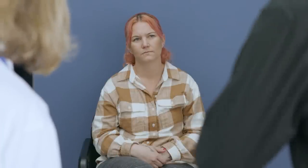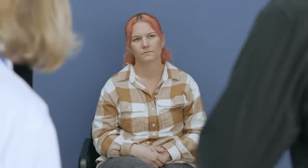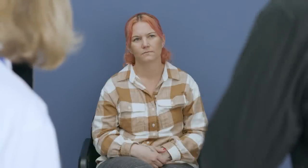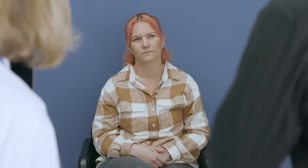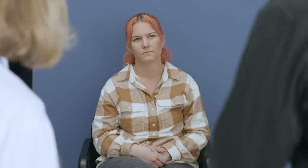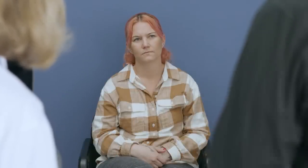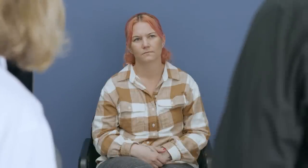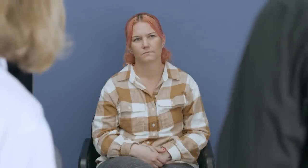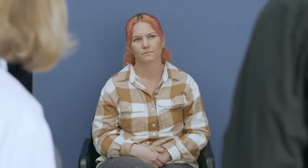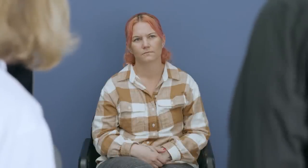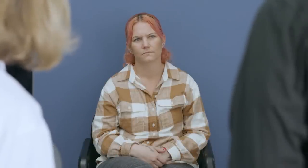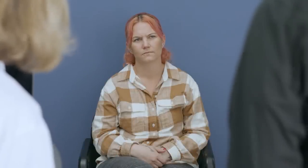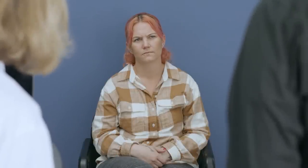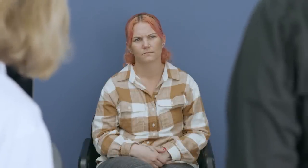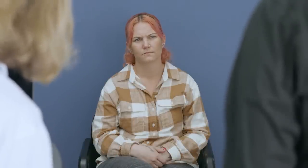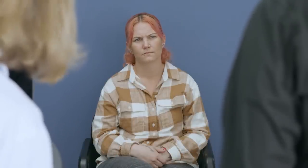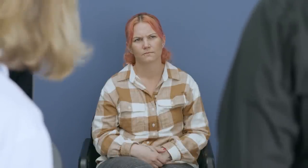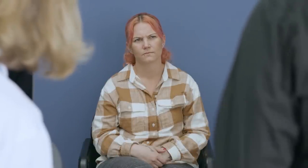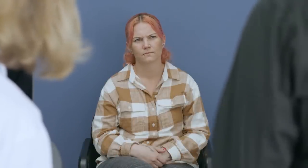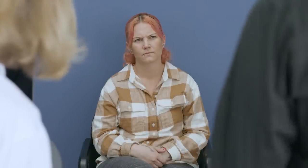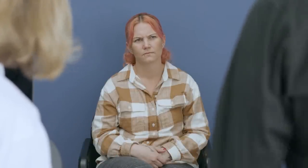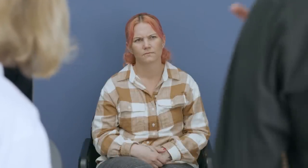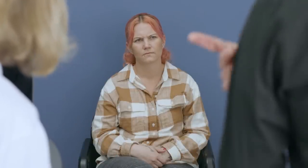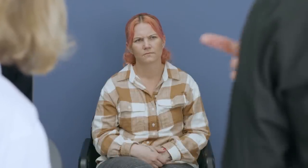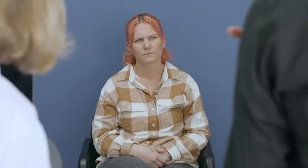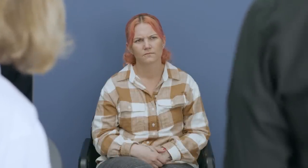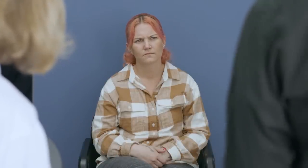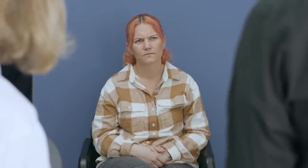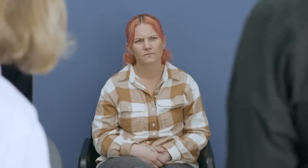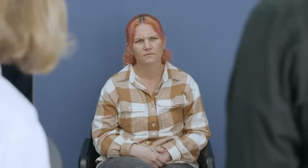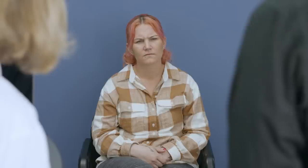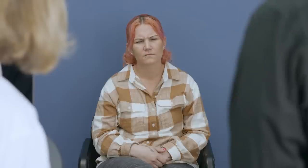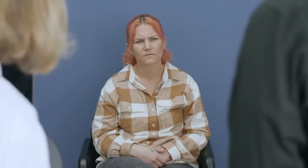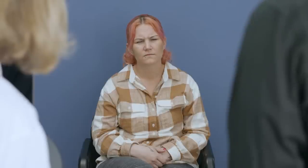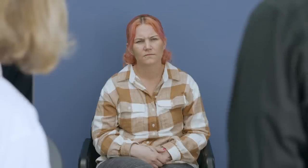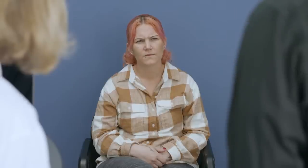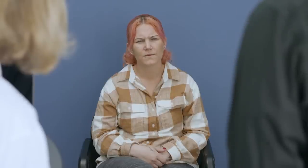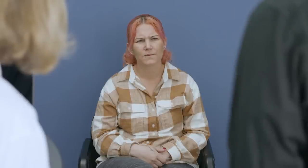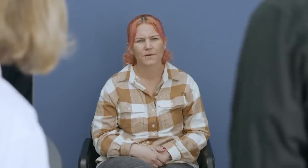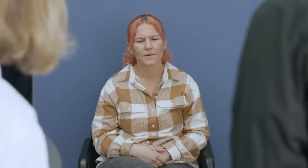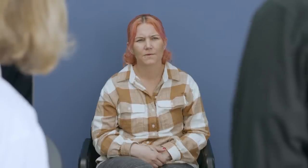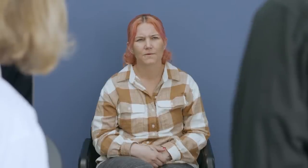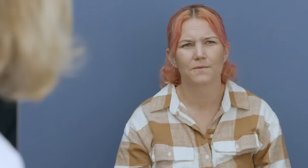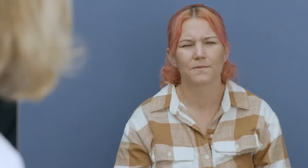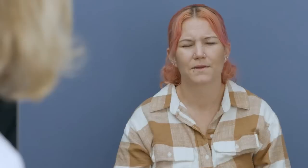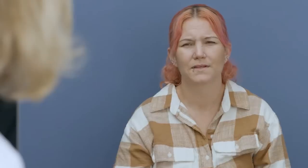Please keep in mind - an identity label that one person chooses may be perceived as harmful by another person.